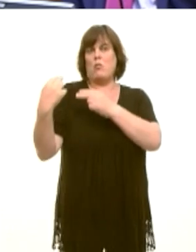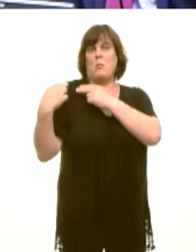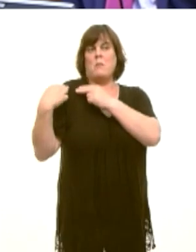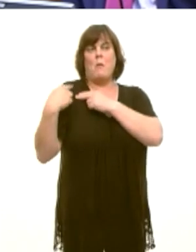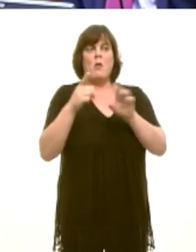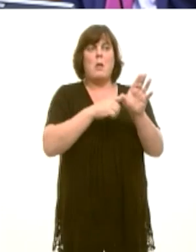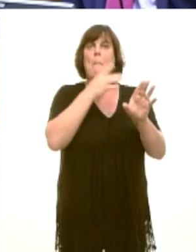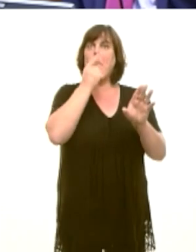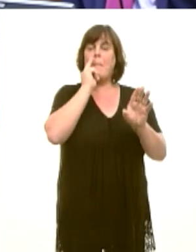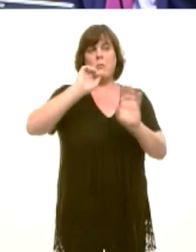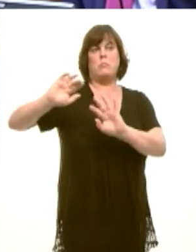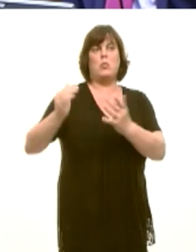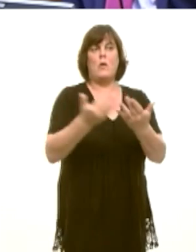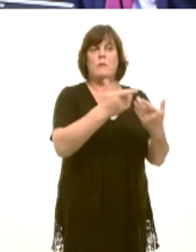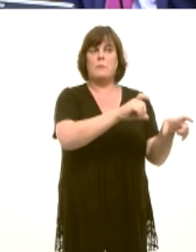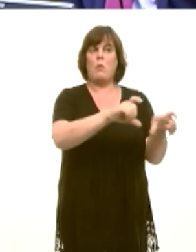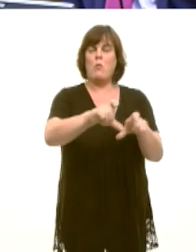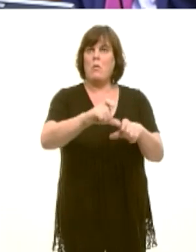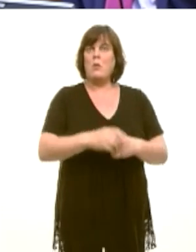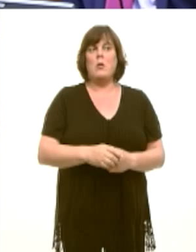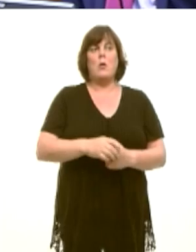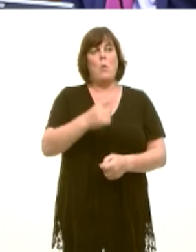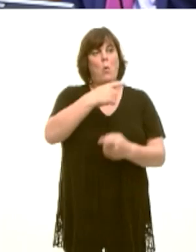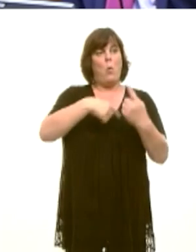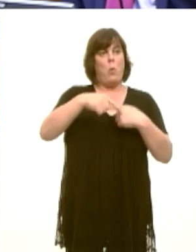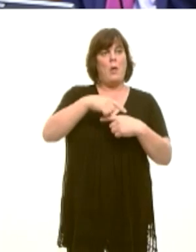a Government will want to ensure that local authorities do support organisations that